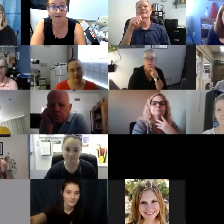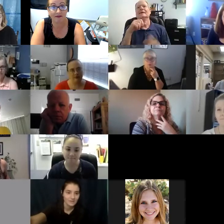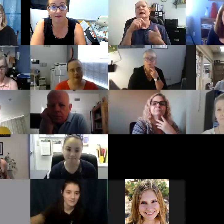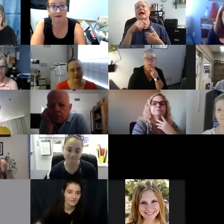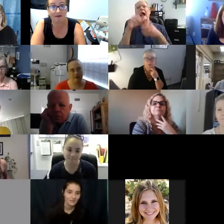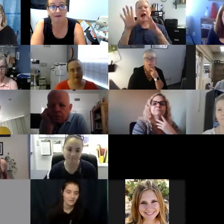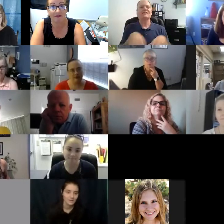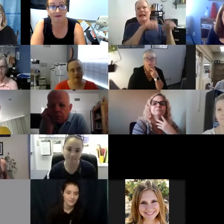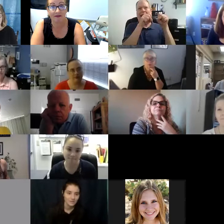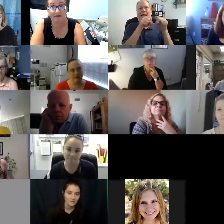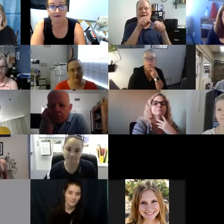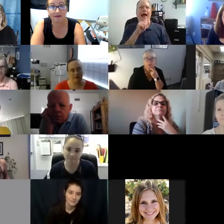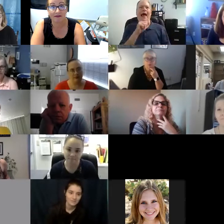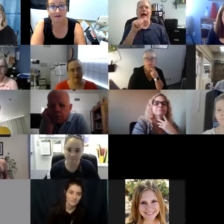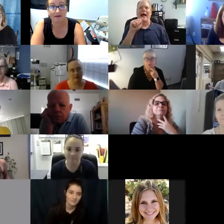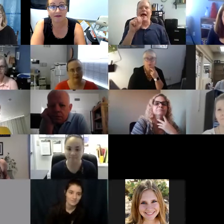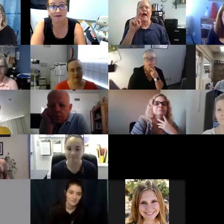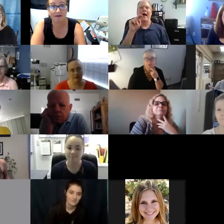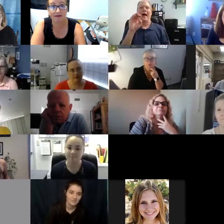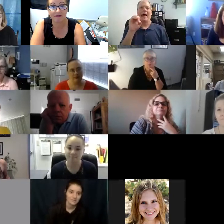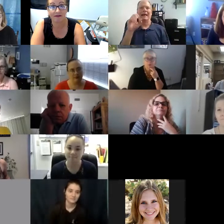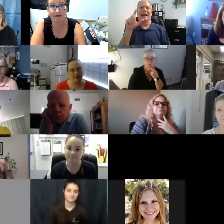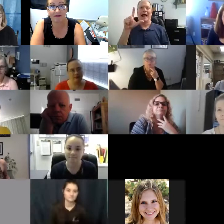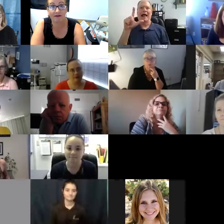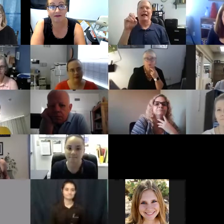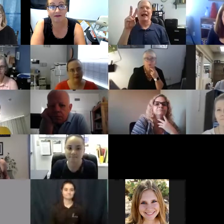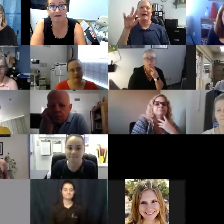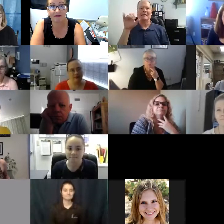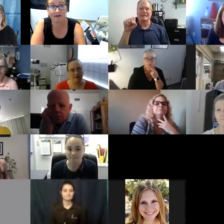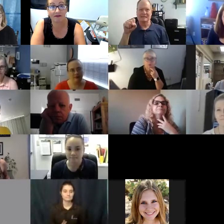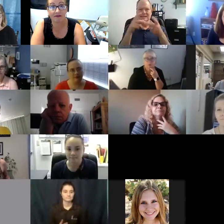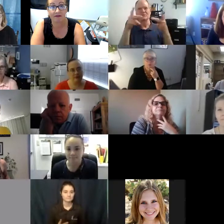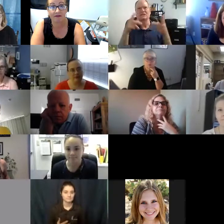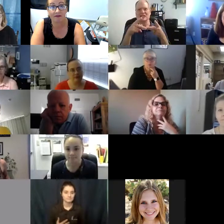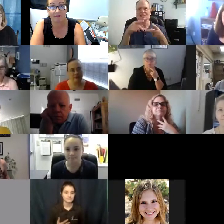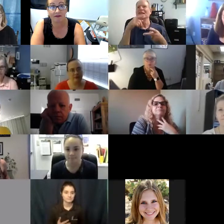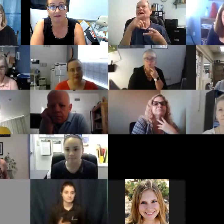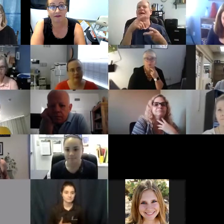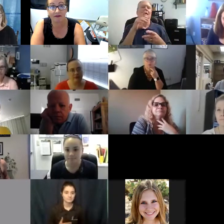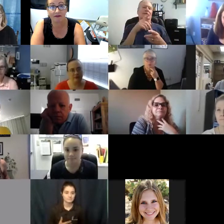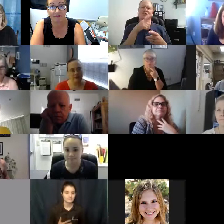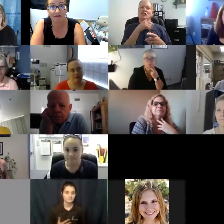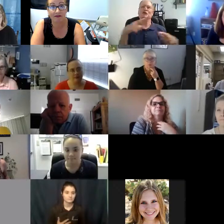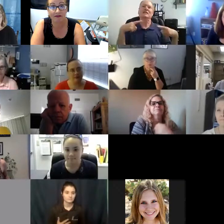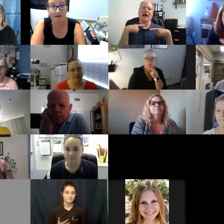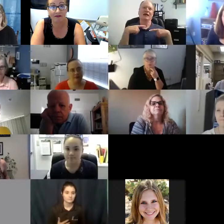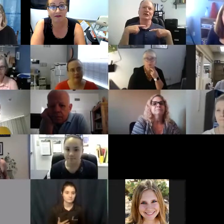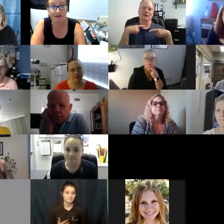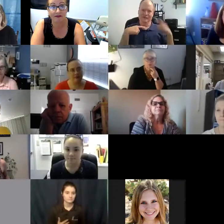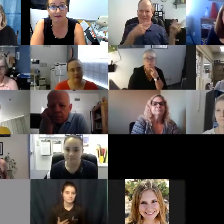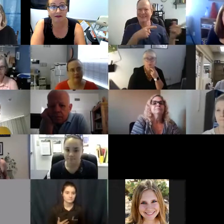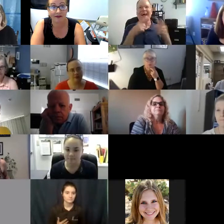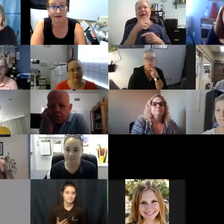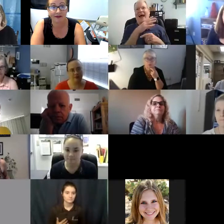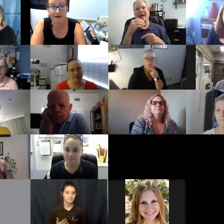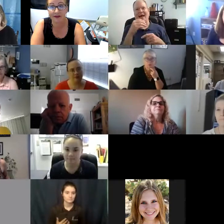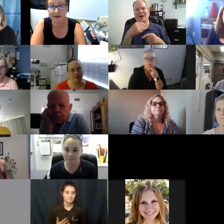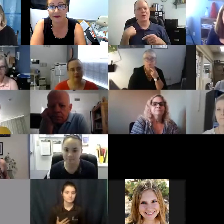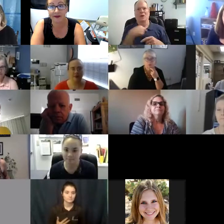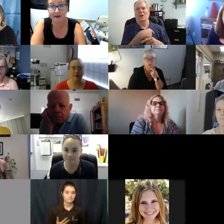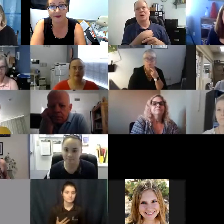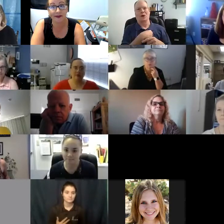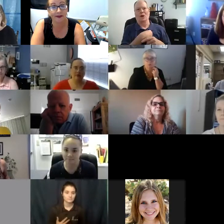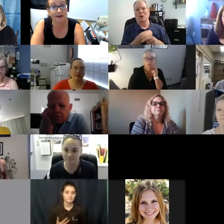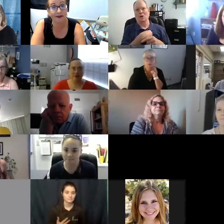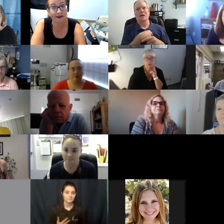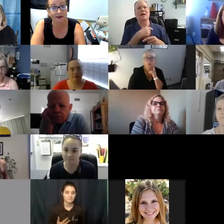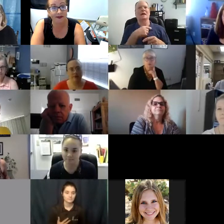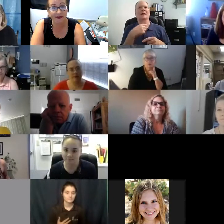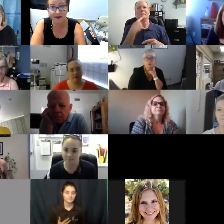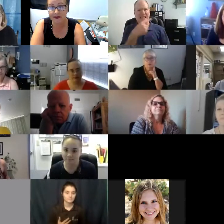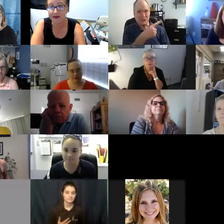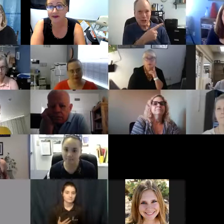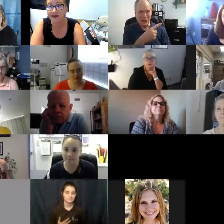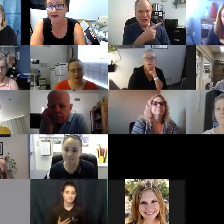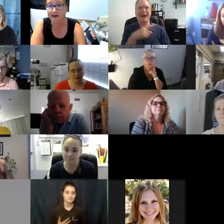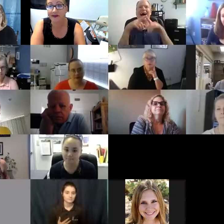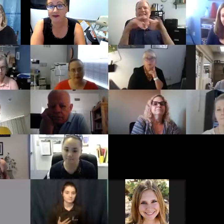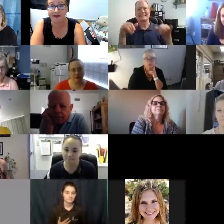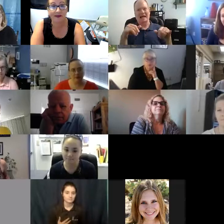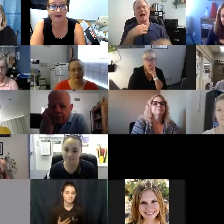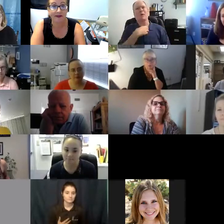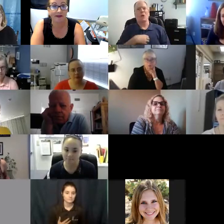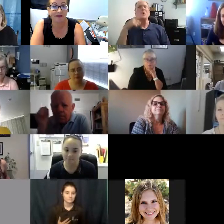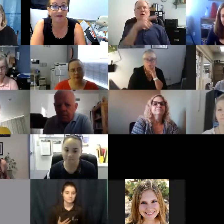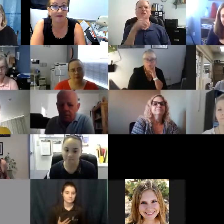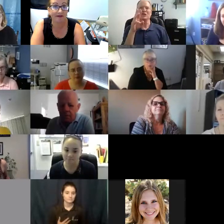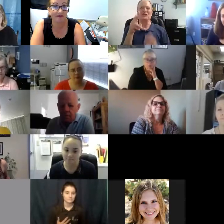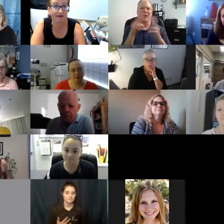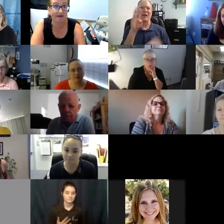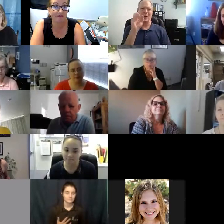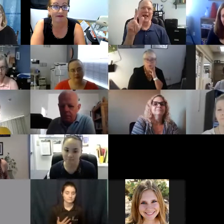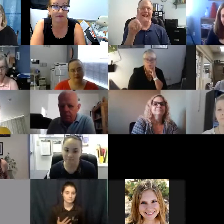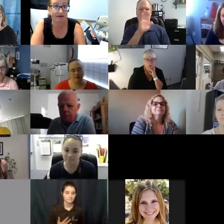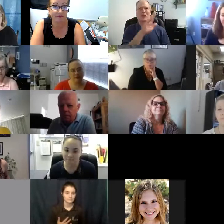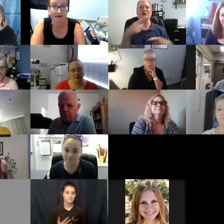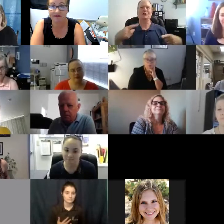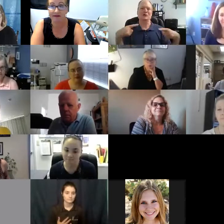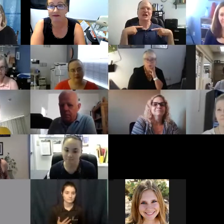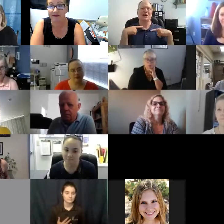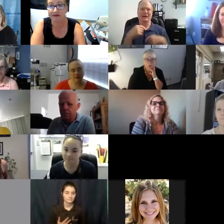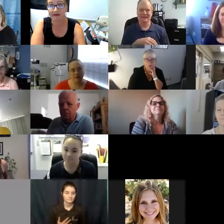I have taken the position of Anne Levy. She recently retired and we miss her but wish her well on her retirement.